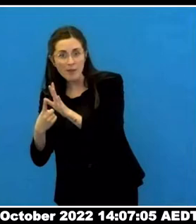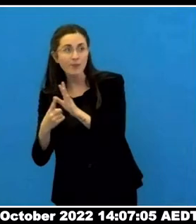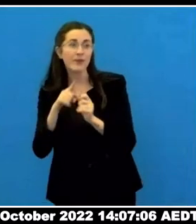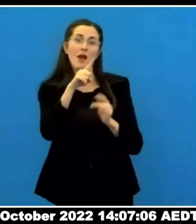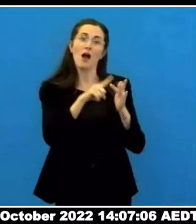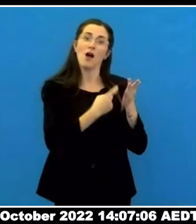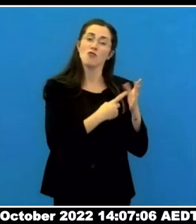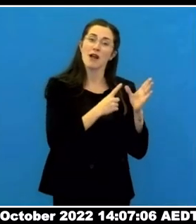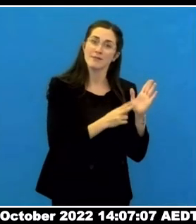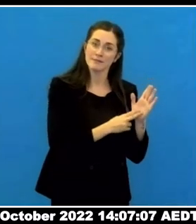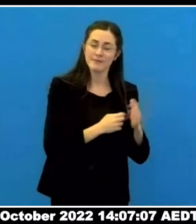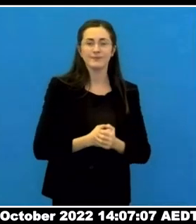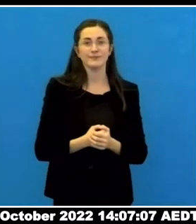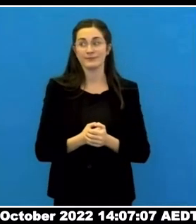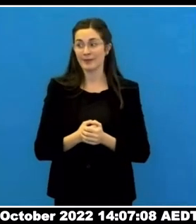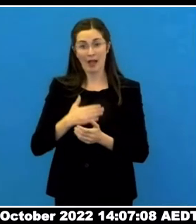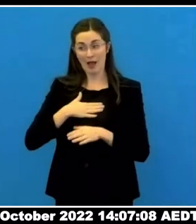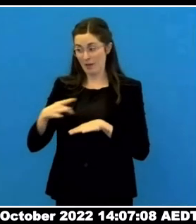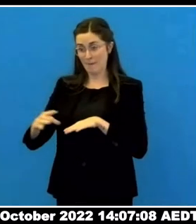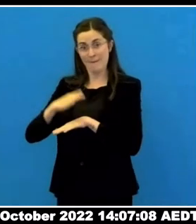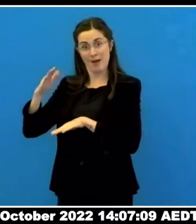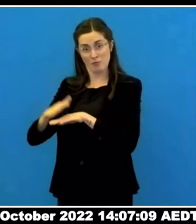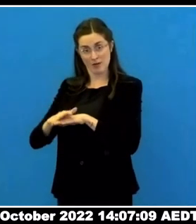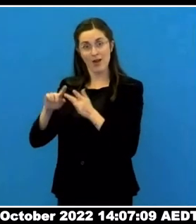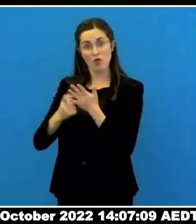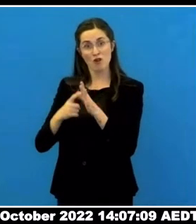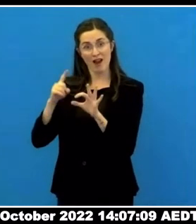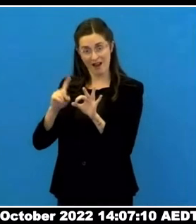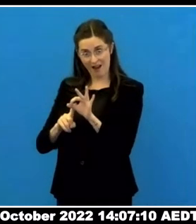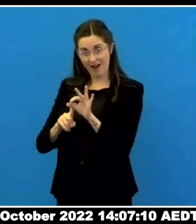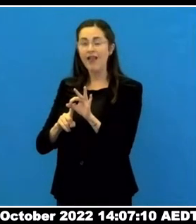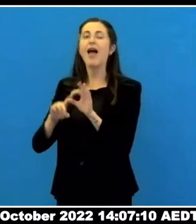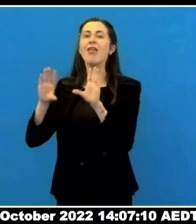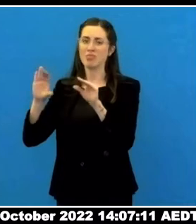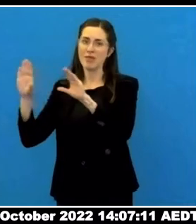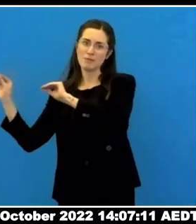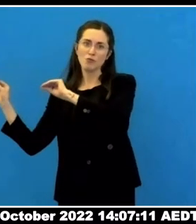My husband and I got married in Iraq prior to me moving to Australia.